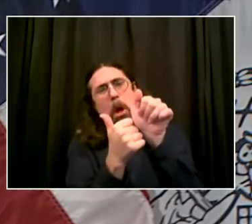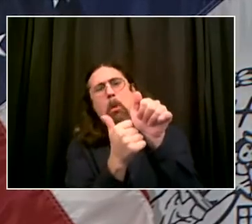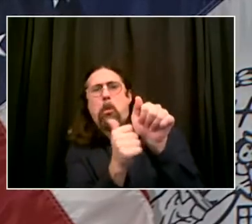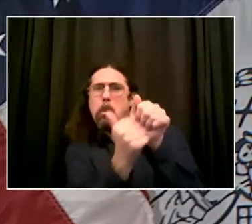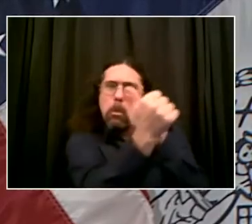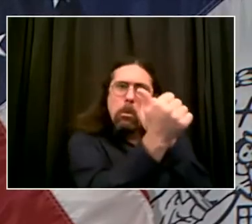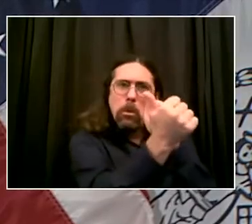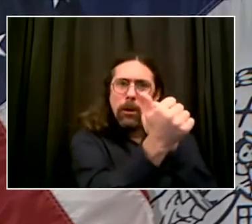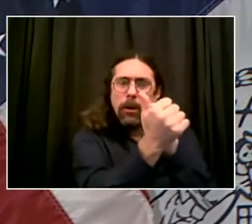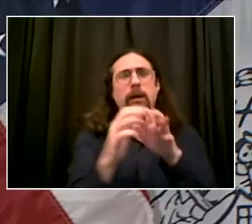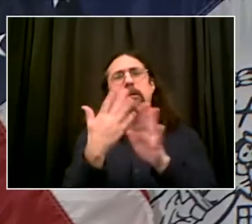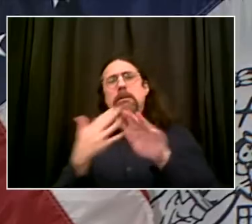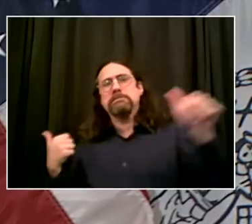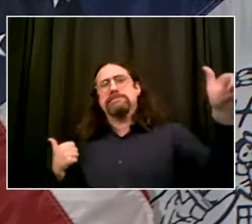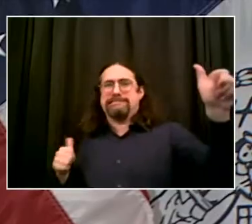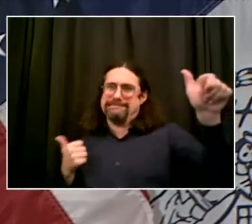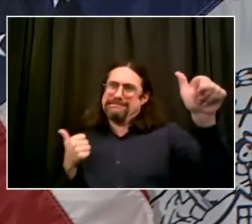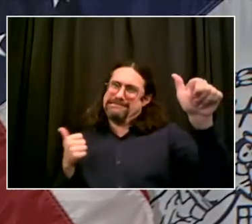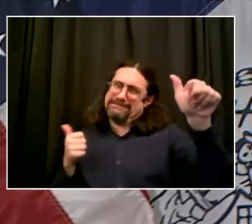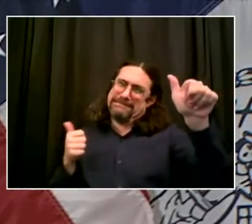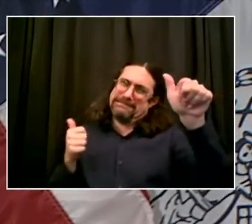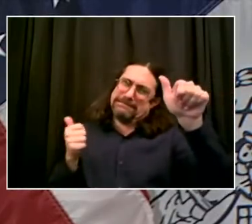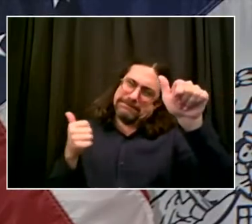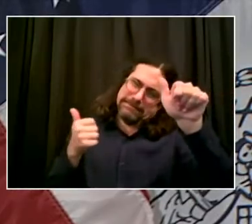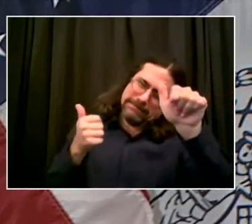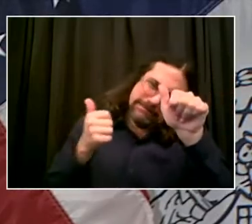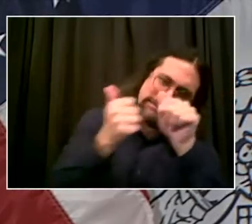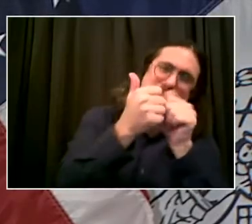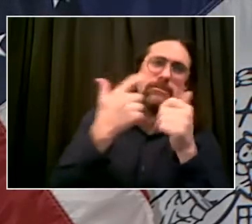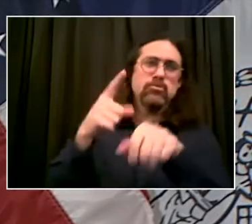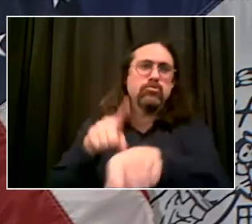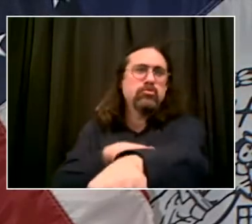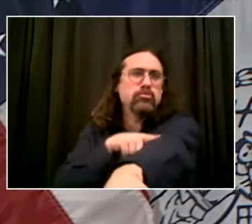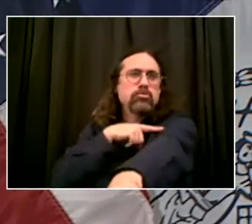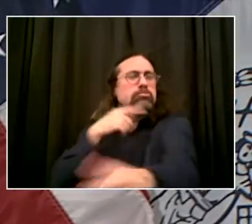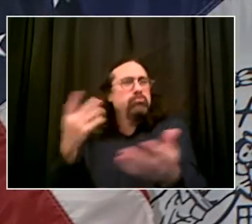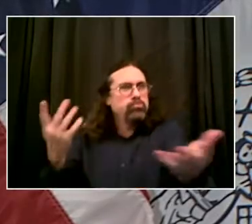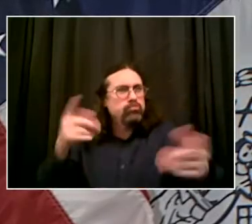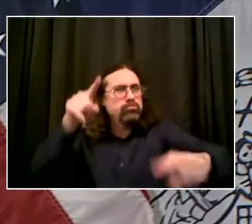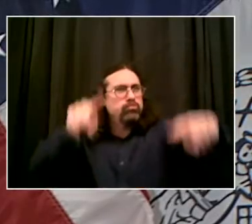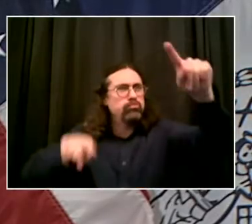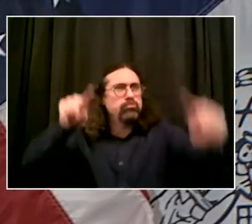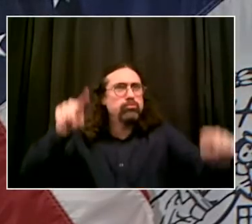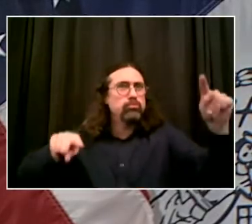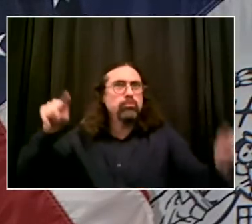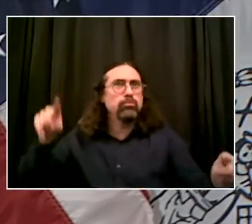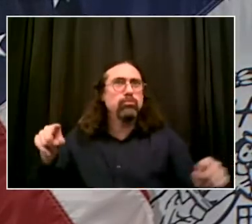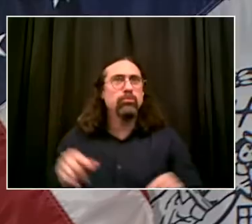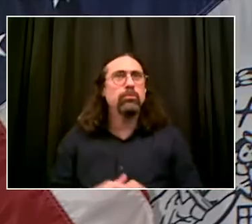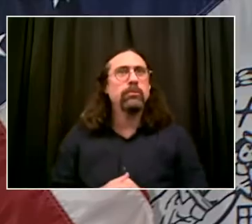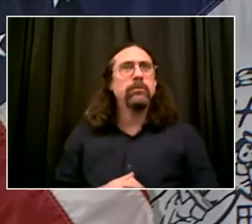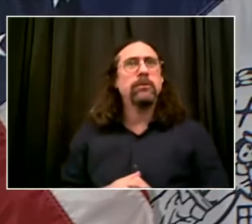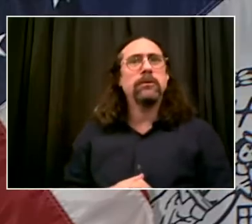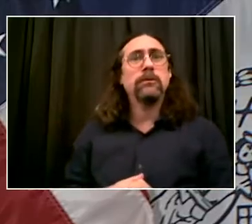TIME. WE'RE GOING TO CLOSE THAT COVID